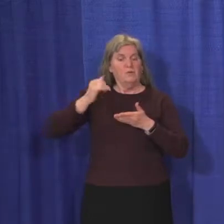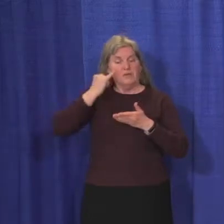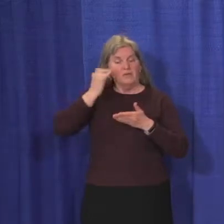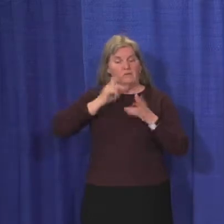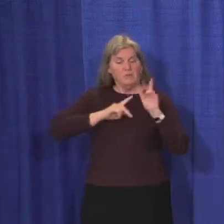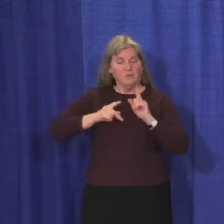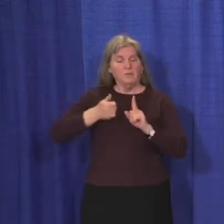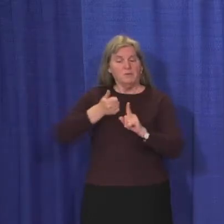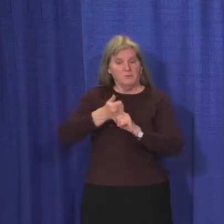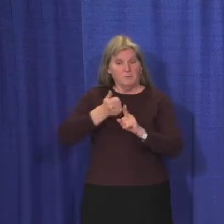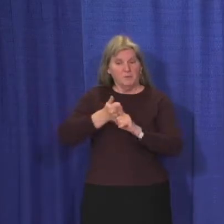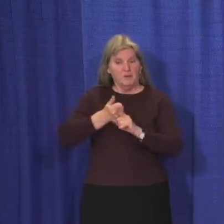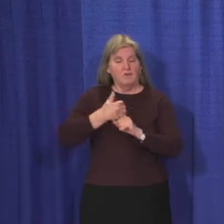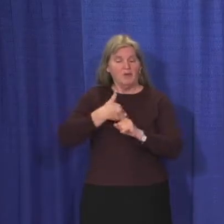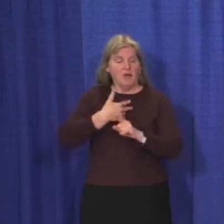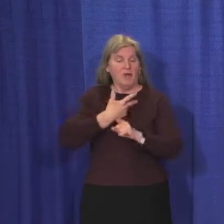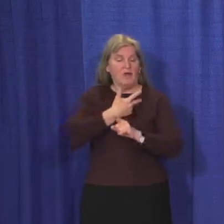people are vaccinated and are